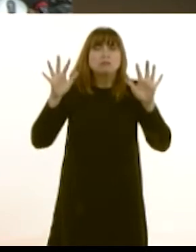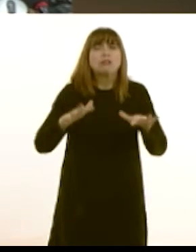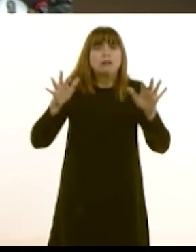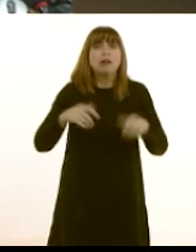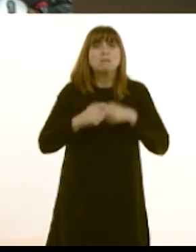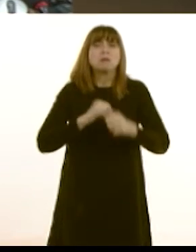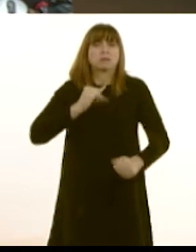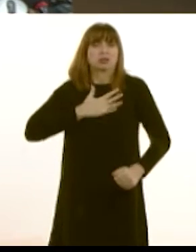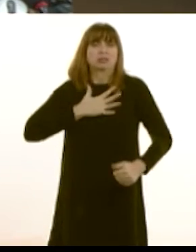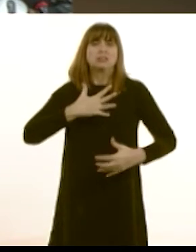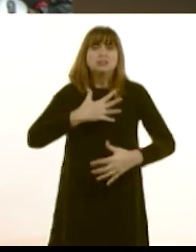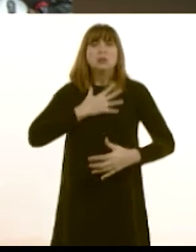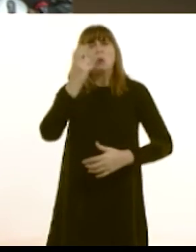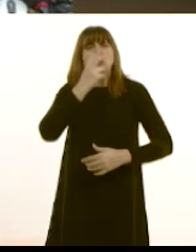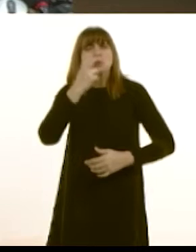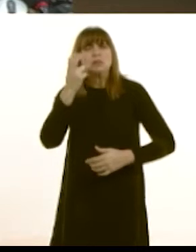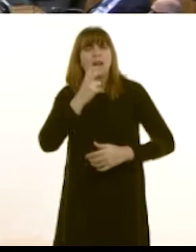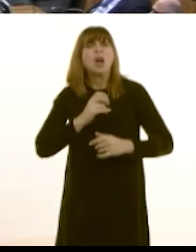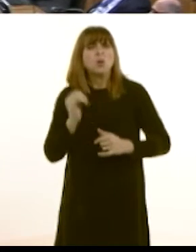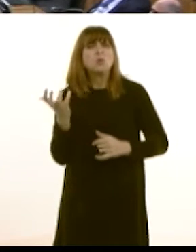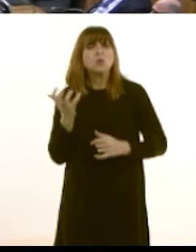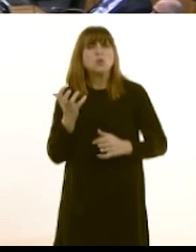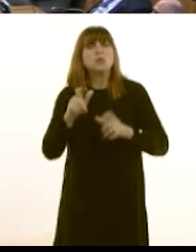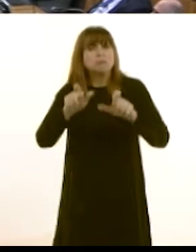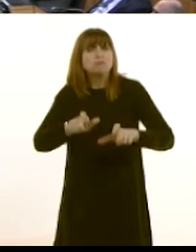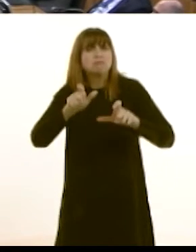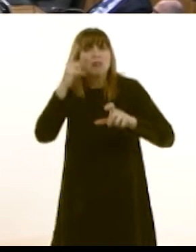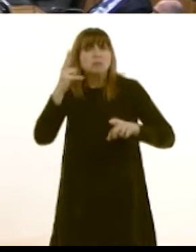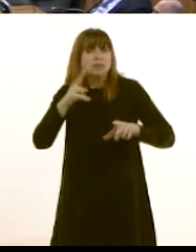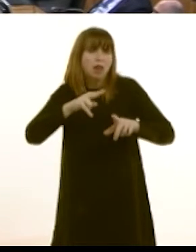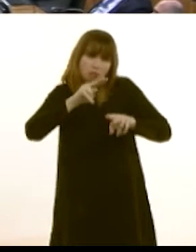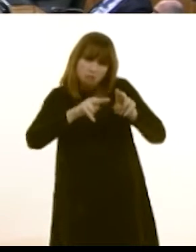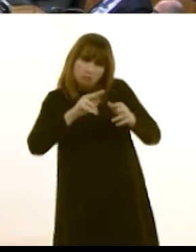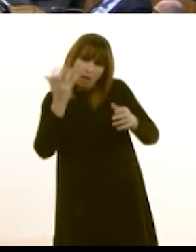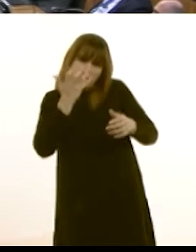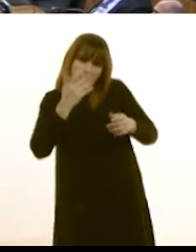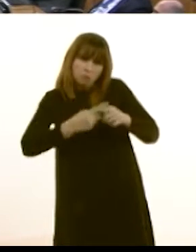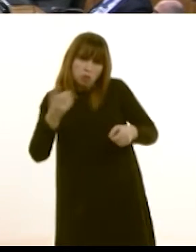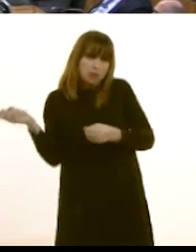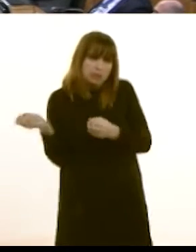They, of course, especially amongst older people, require a longer stay for assessment in A&E, and often admission to hospital.